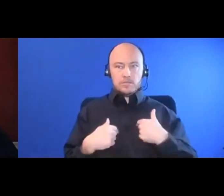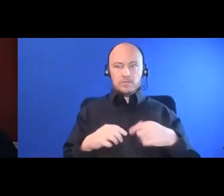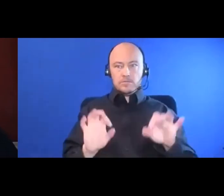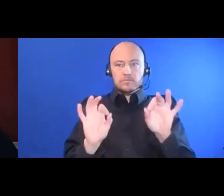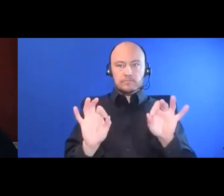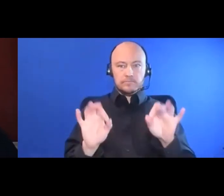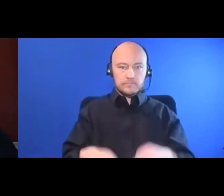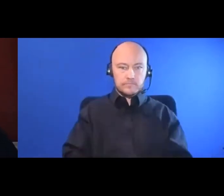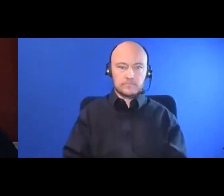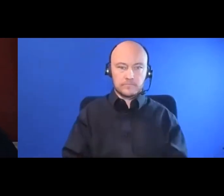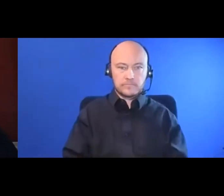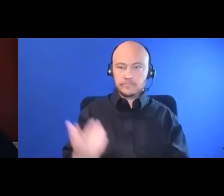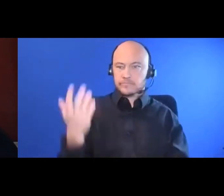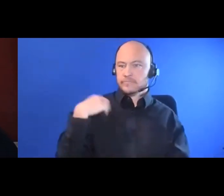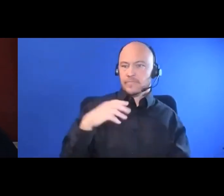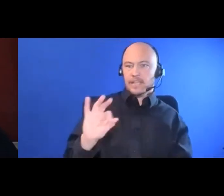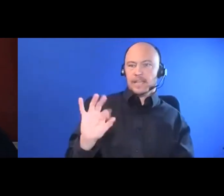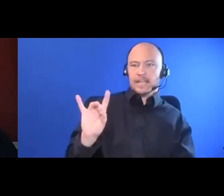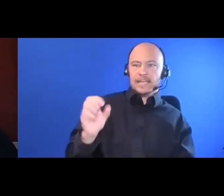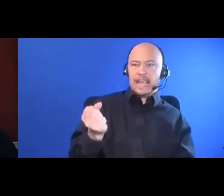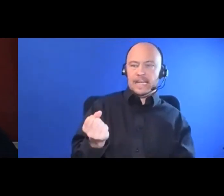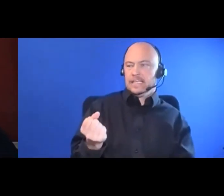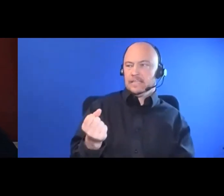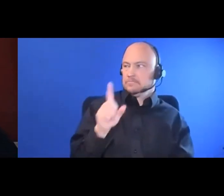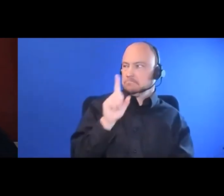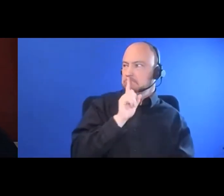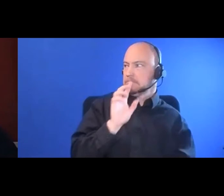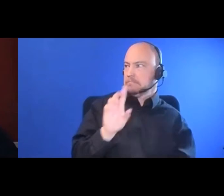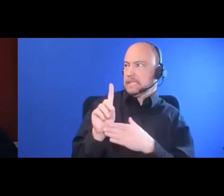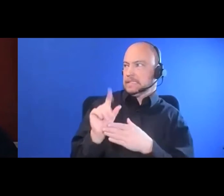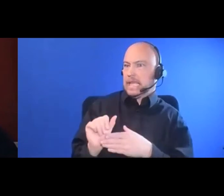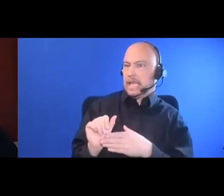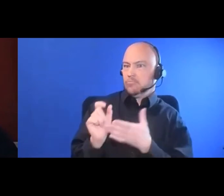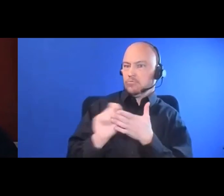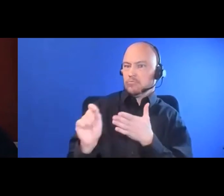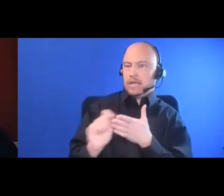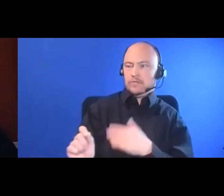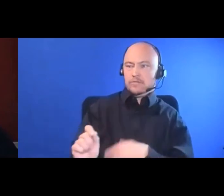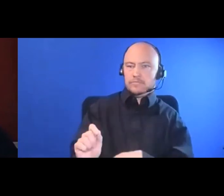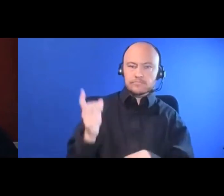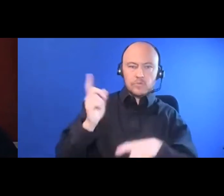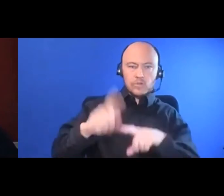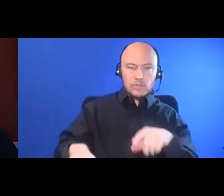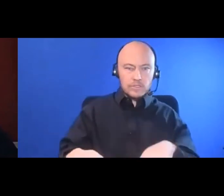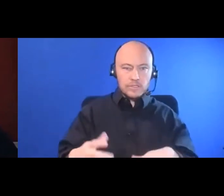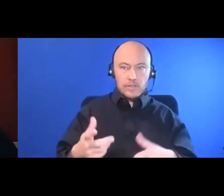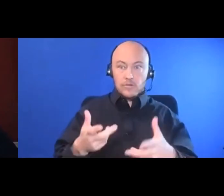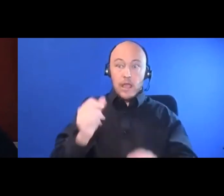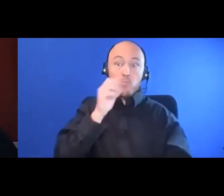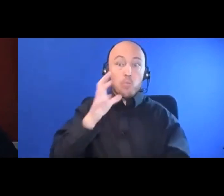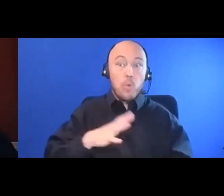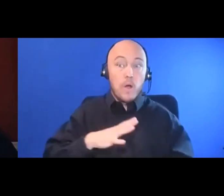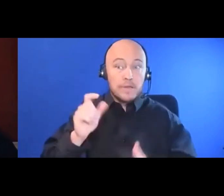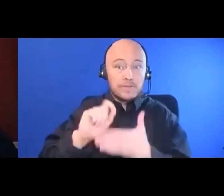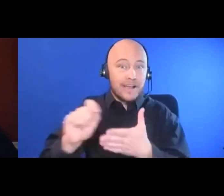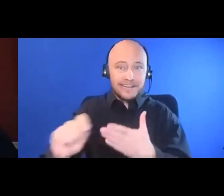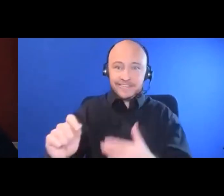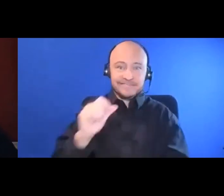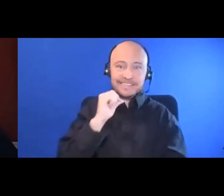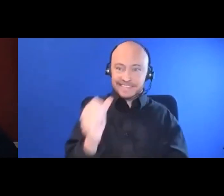In the '80's, you were not allowed to be a disabled writer. You weren't really allowed to be a woman writer in the '80's